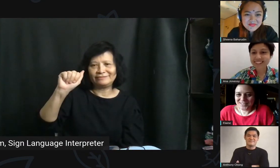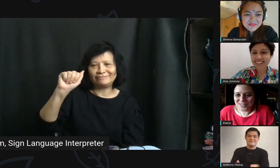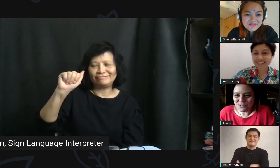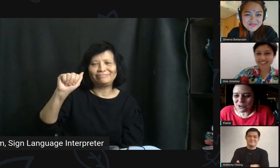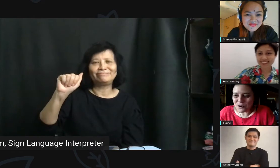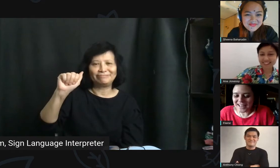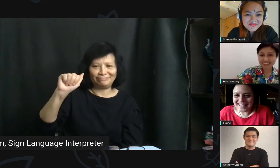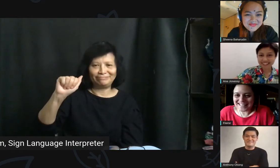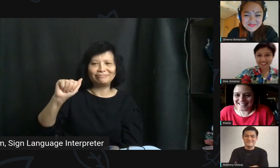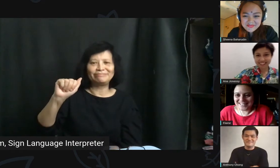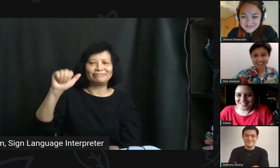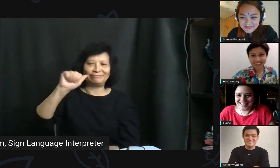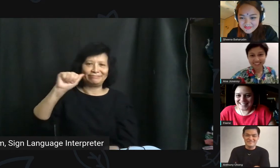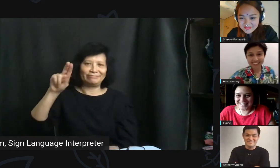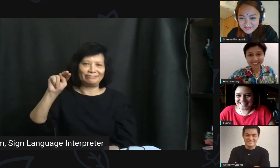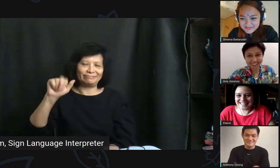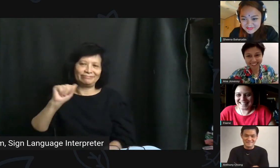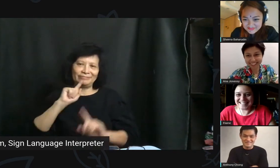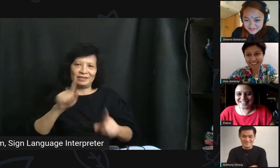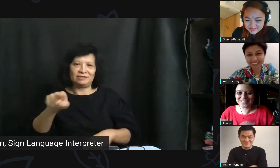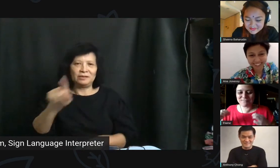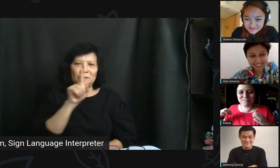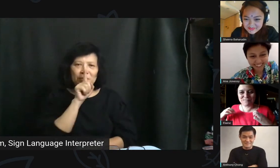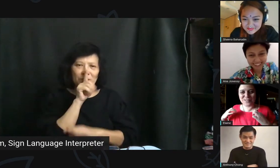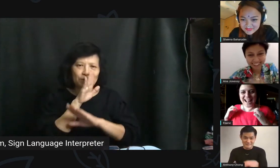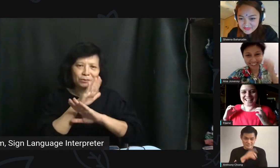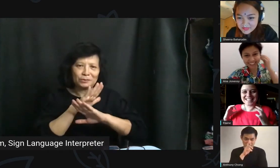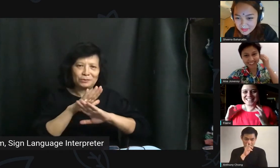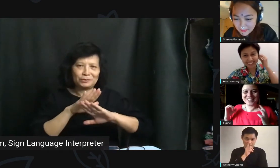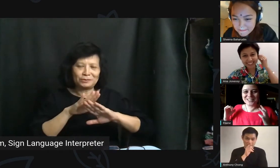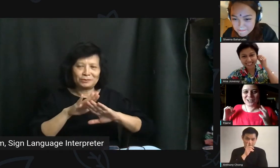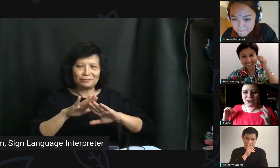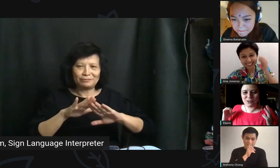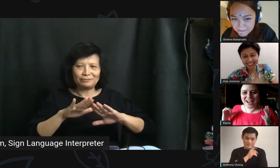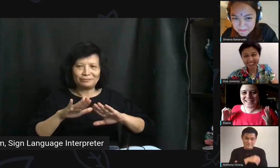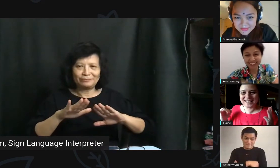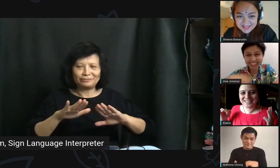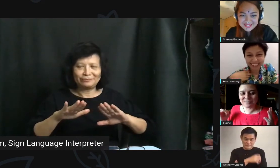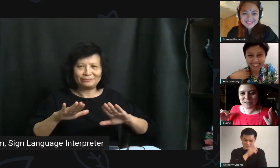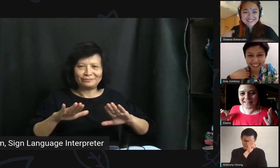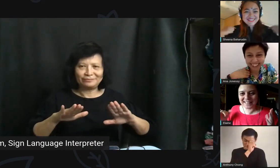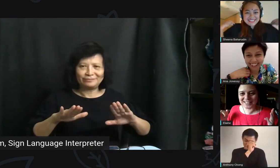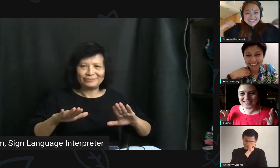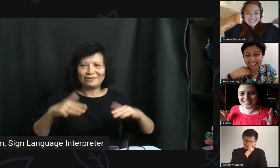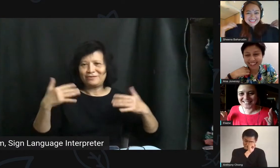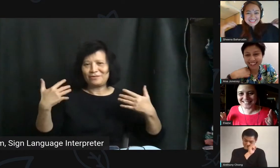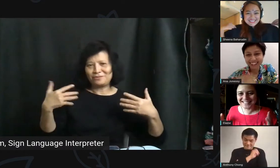You're so quiet, Ana over there in your brand new Haiwaiian Batik shirt.